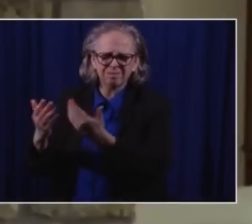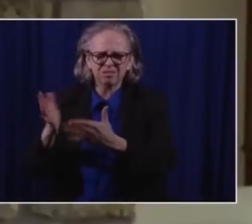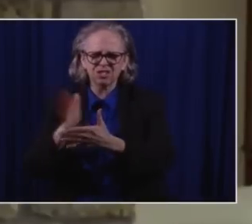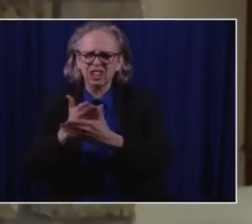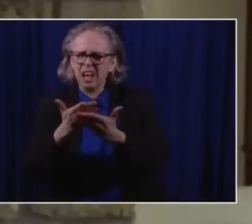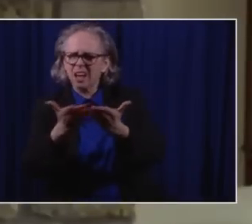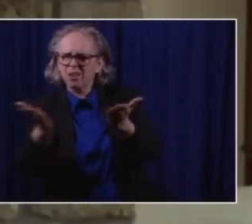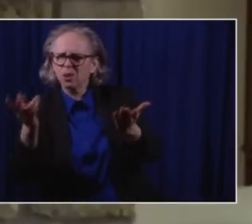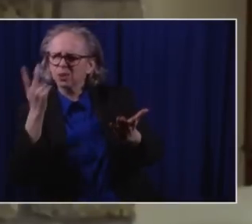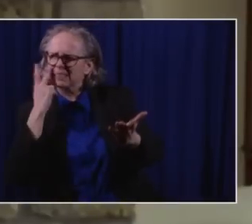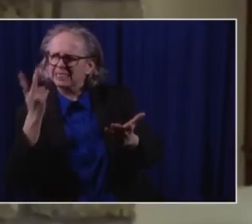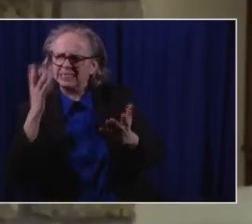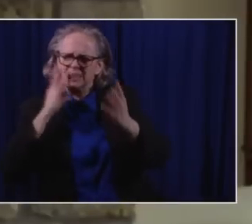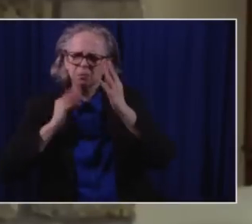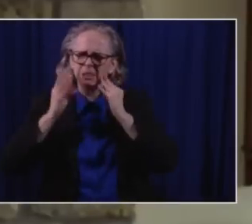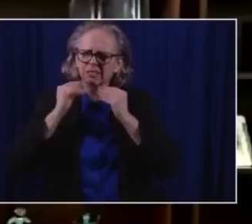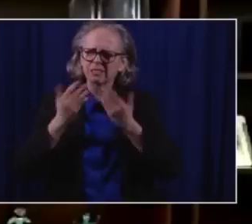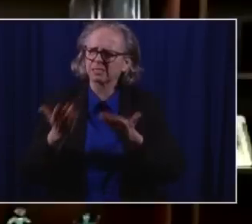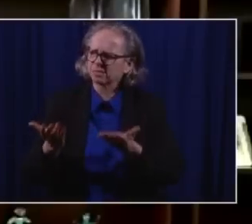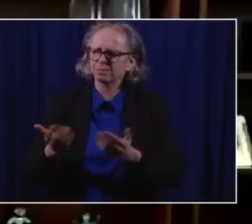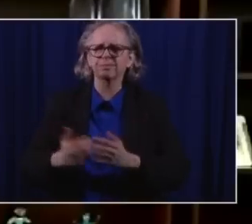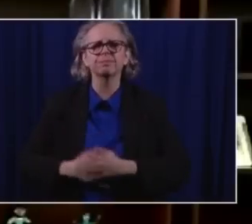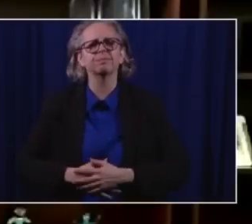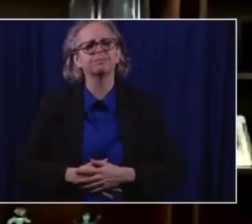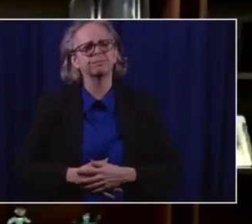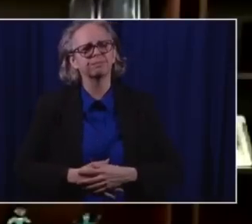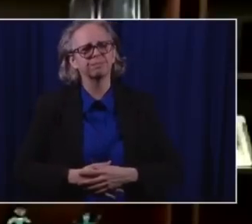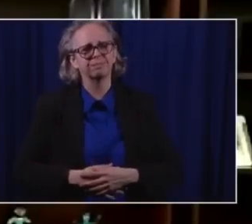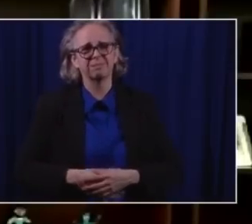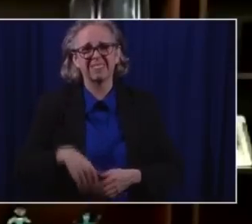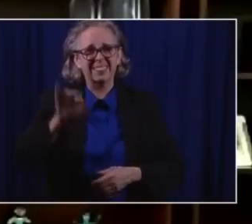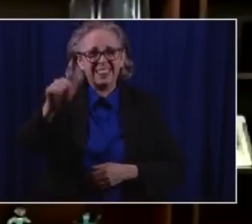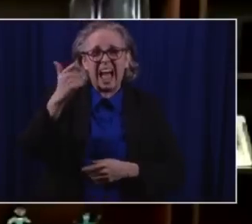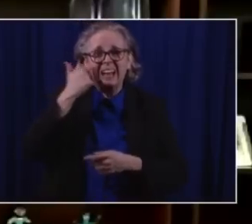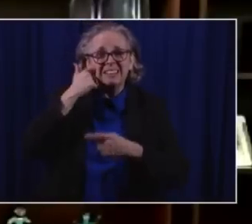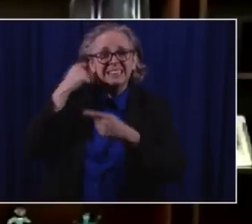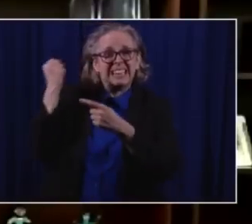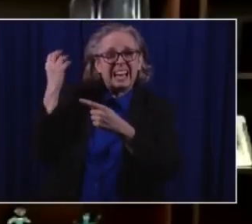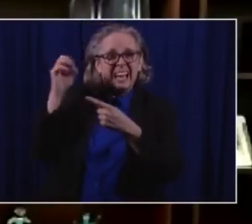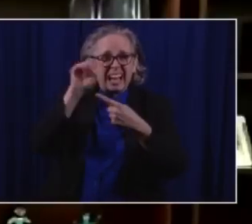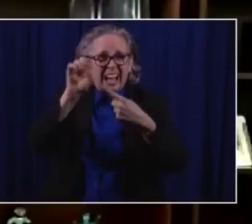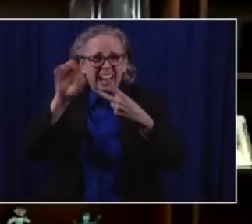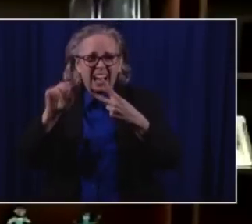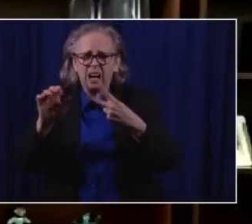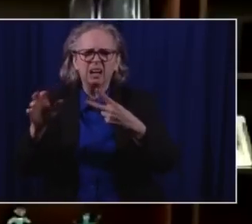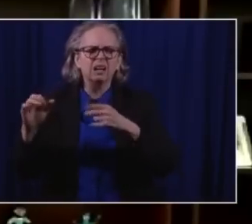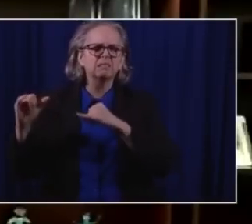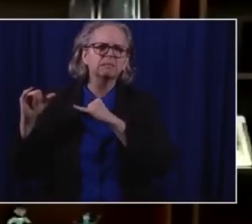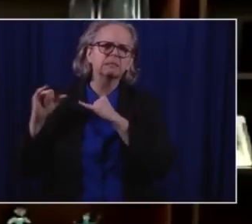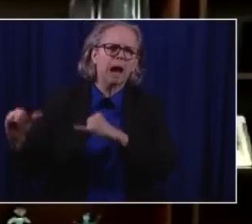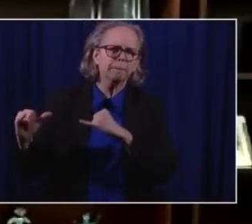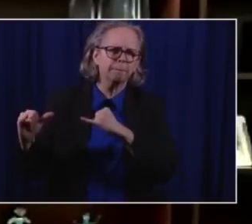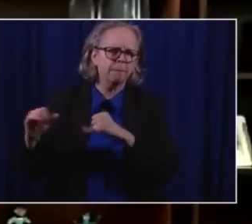joining us again Cincinnati doctor, thank you for joining us and tell us again not only about U C health but also what you're seeing